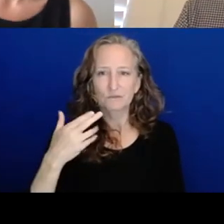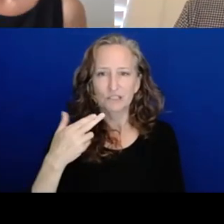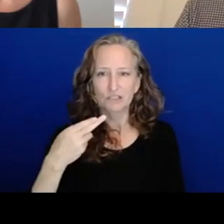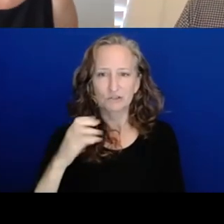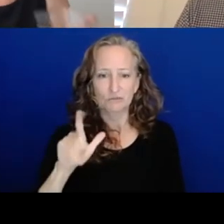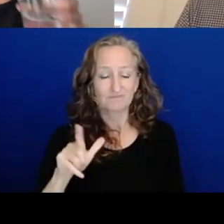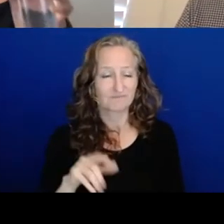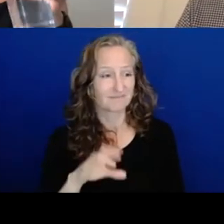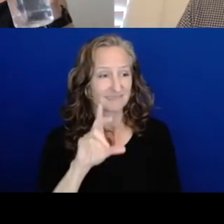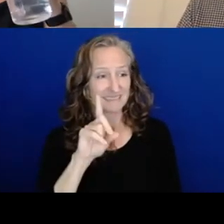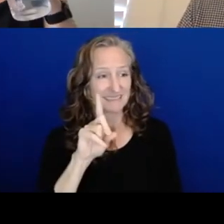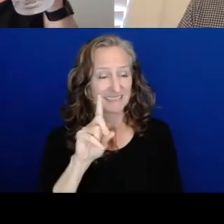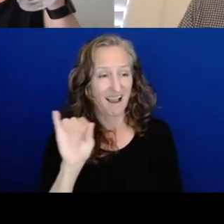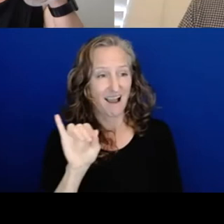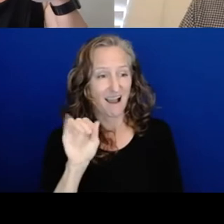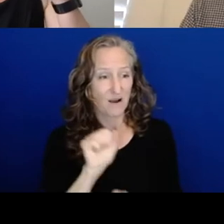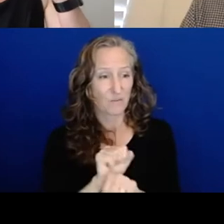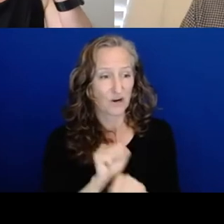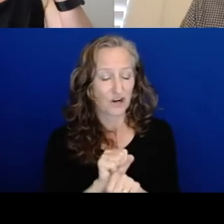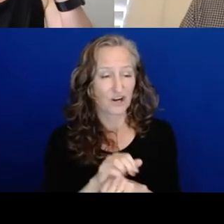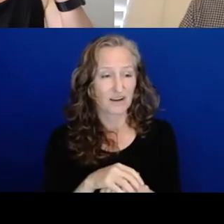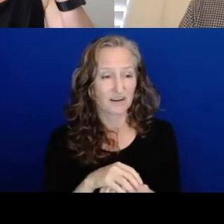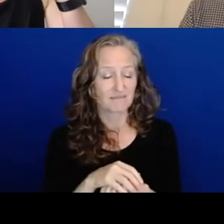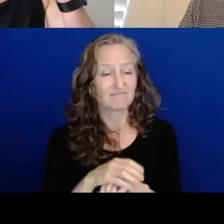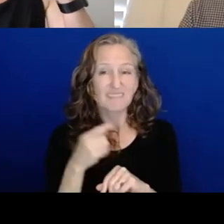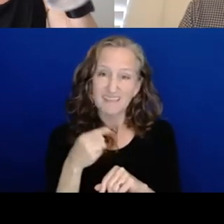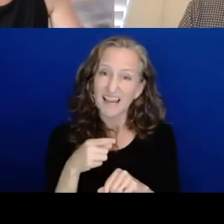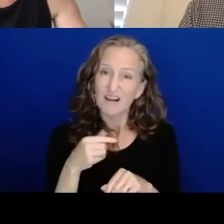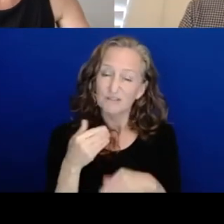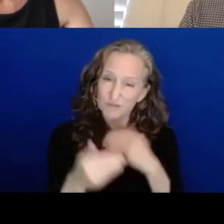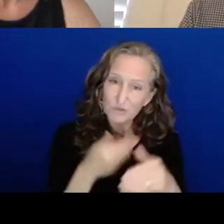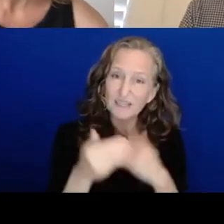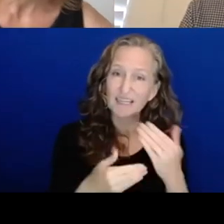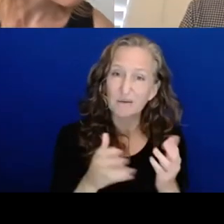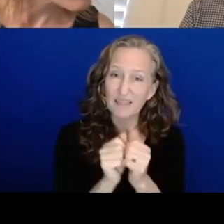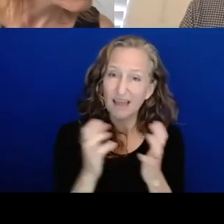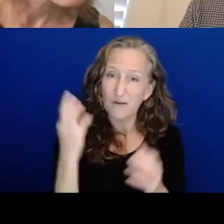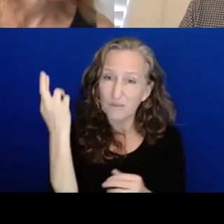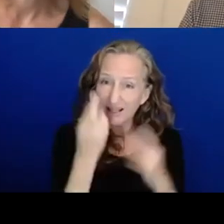done without people knowing they're doing DEI work. For example, I think one of the